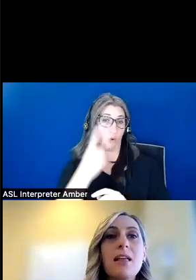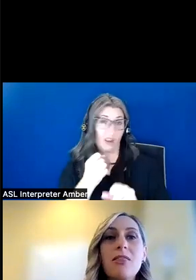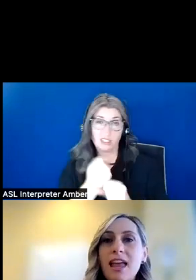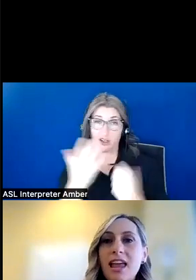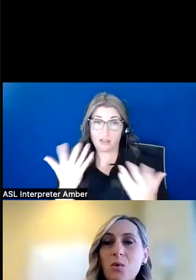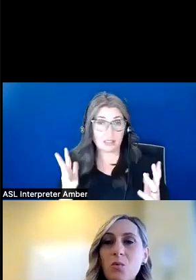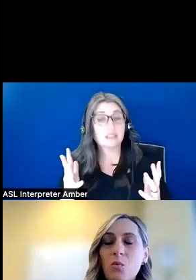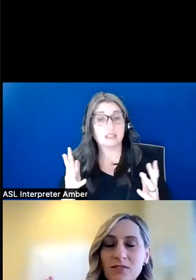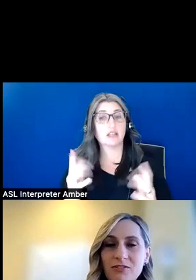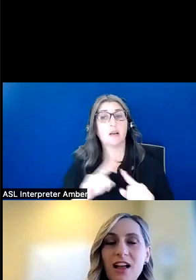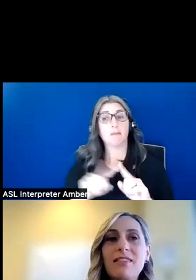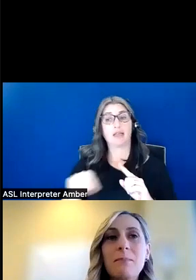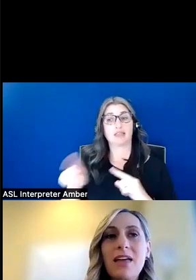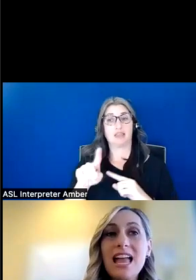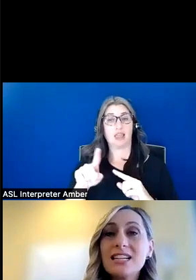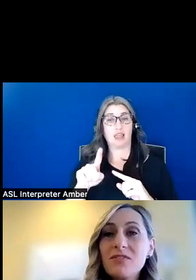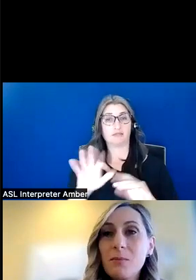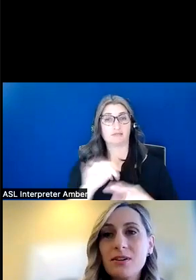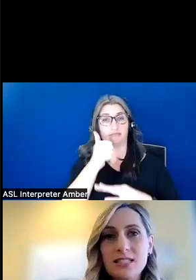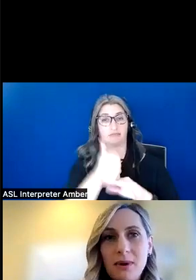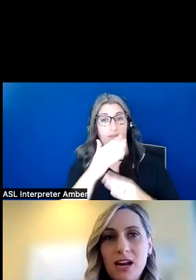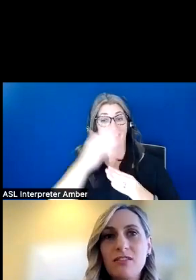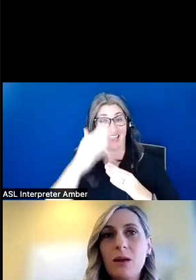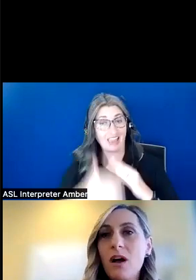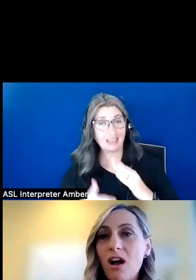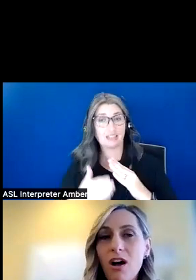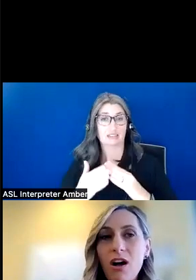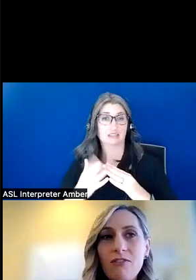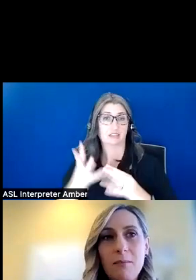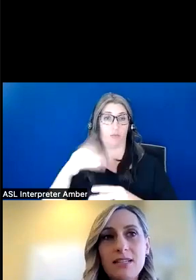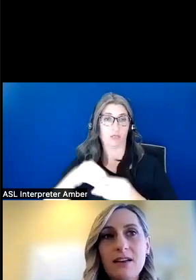but they have defined that by the end of their participation, they want all families to have